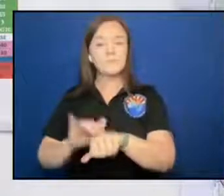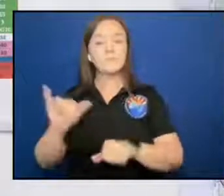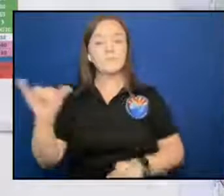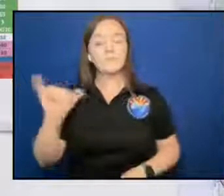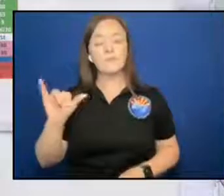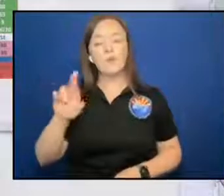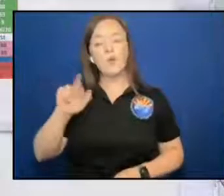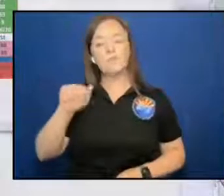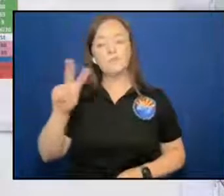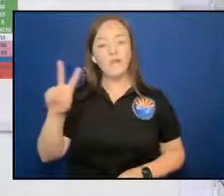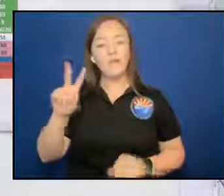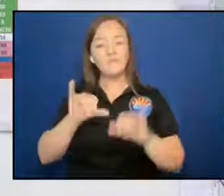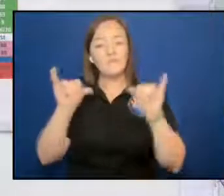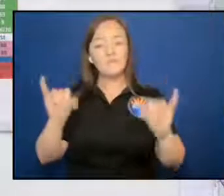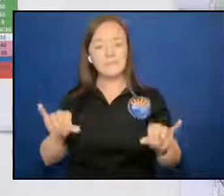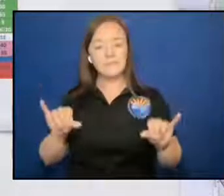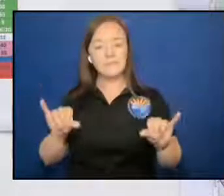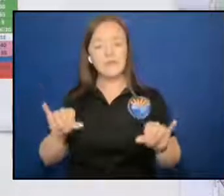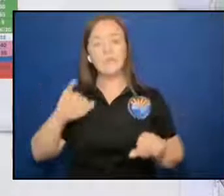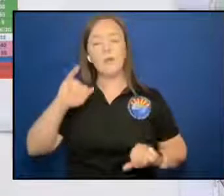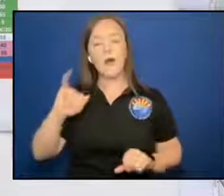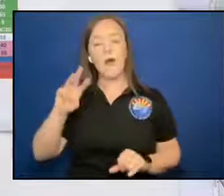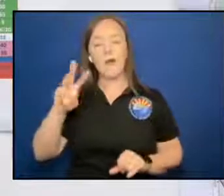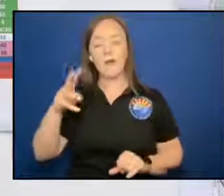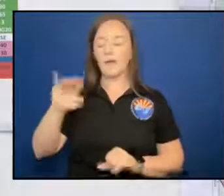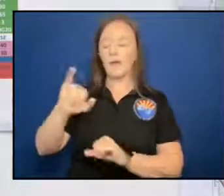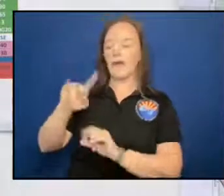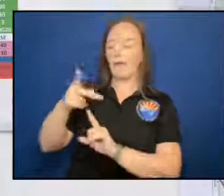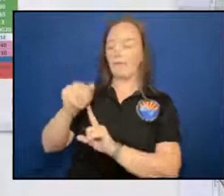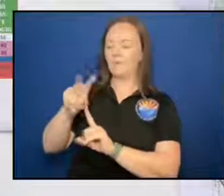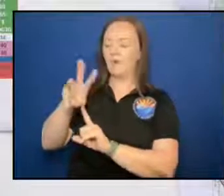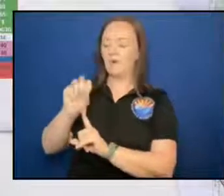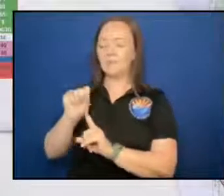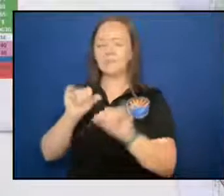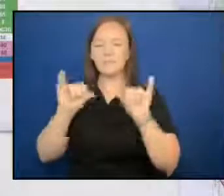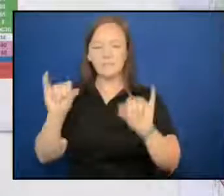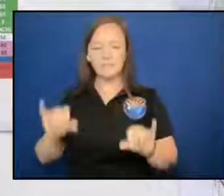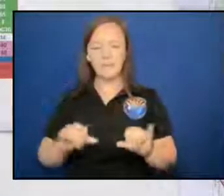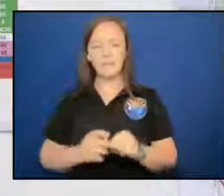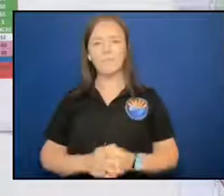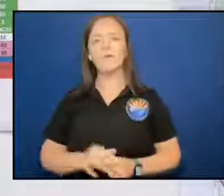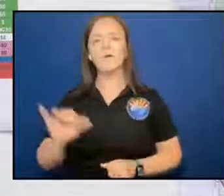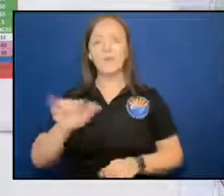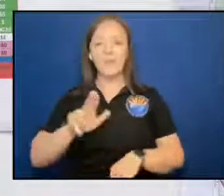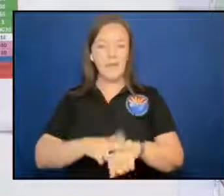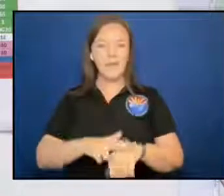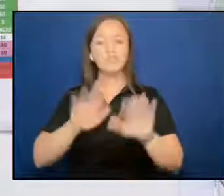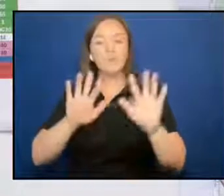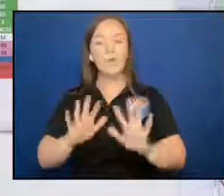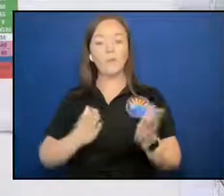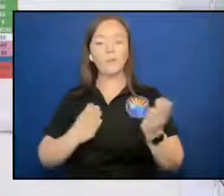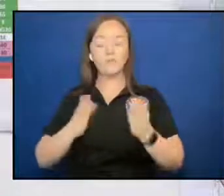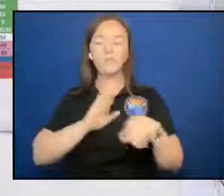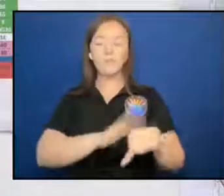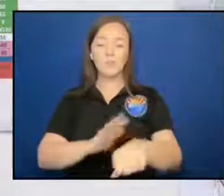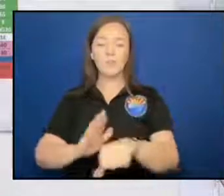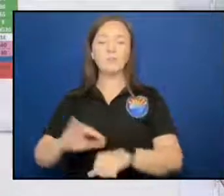THANK YOU, AISSHA. WE APPRECIATE THAT. AND WE WILL TURN IT BACK DOWN TO PARTNERS ON THE SOUTH